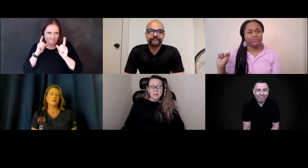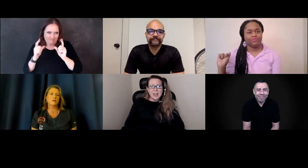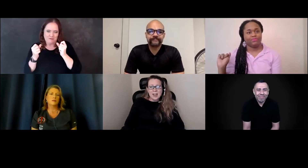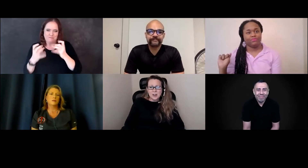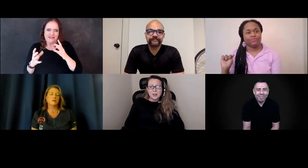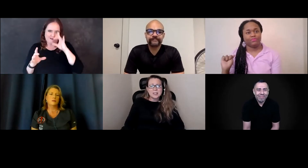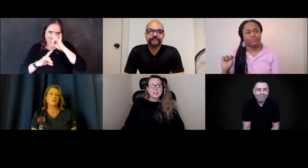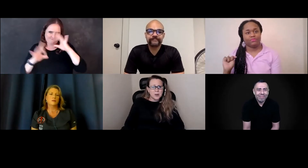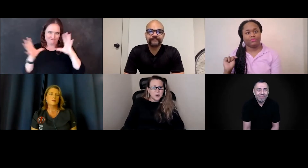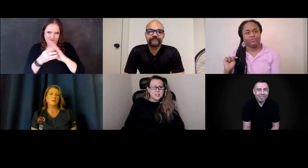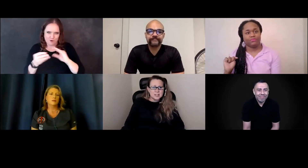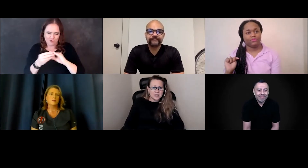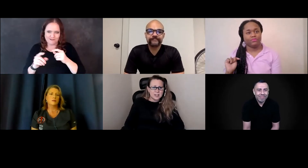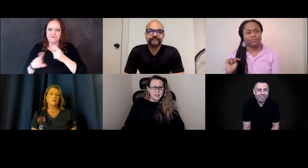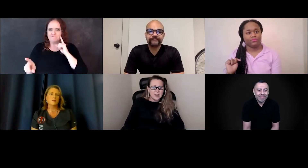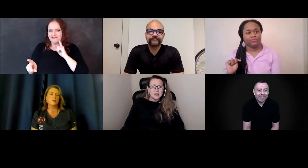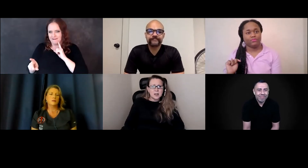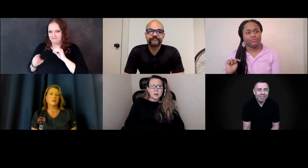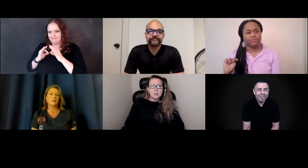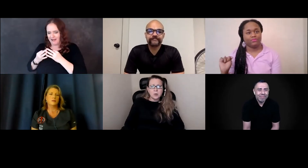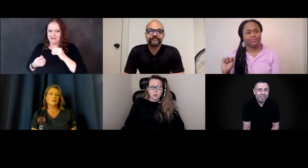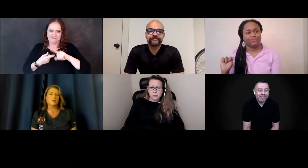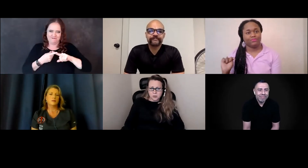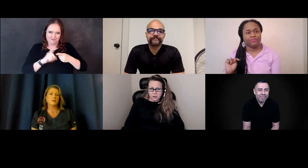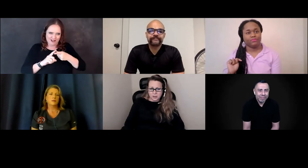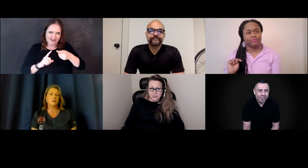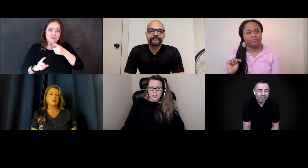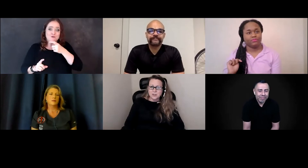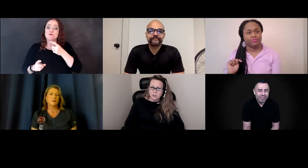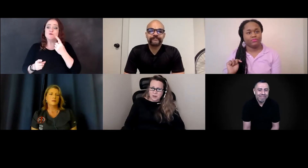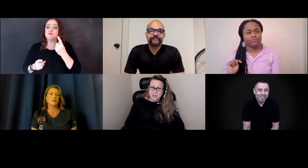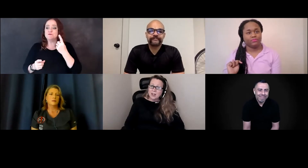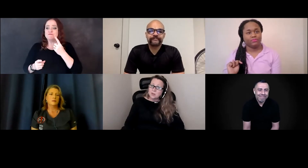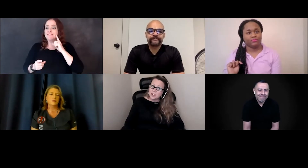But I have noticed I've heard and seen some horror stories.